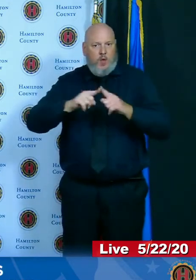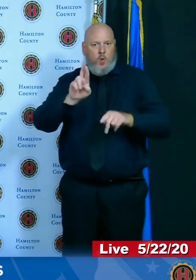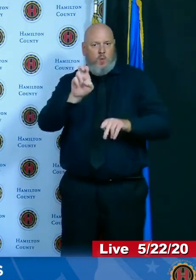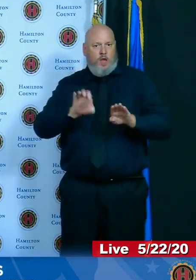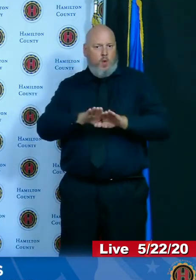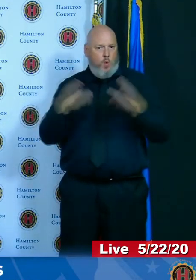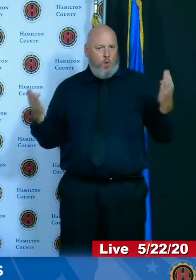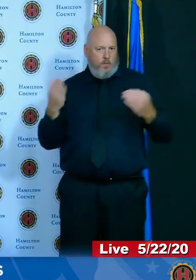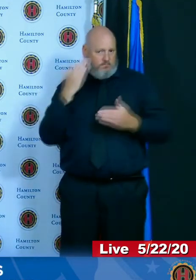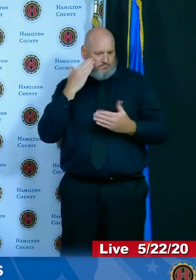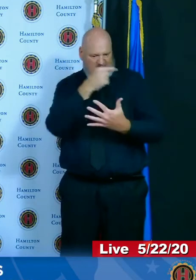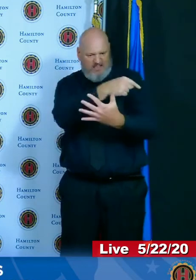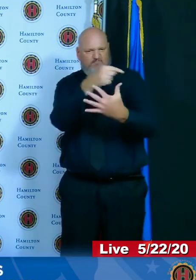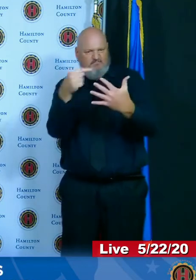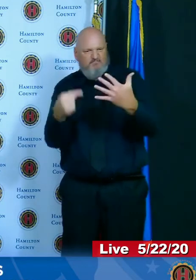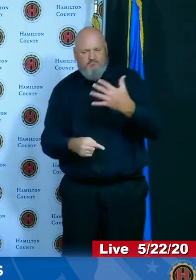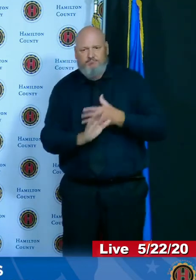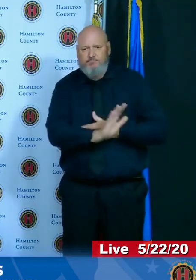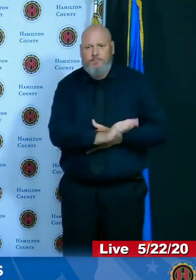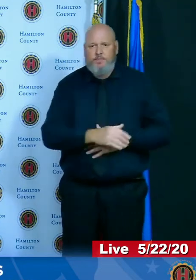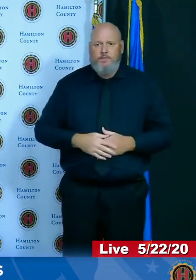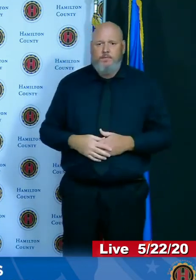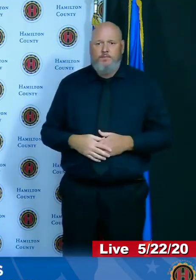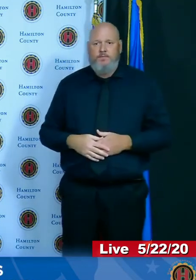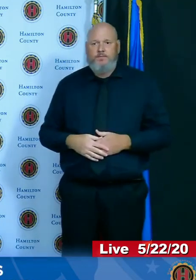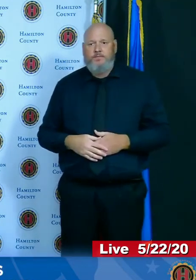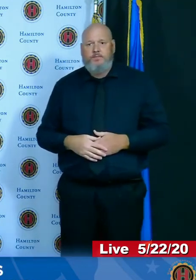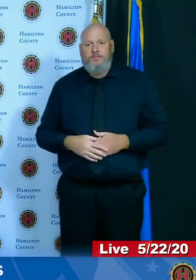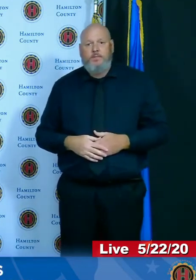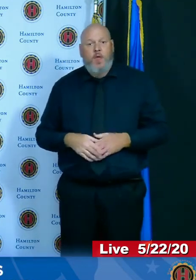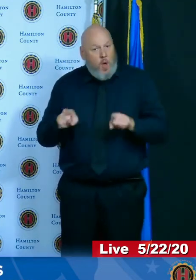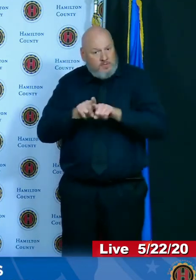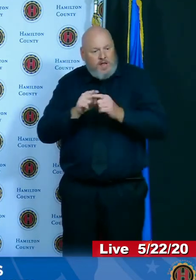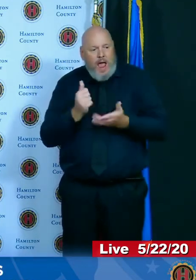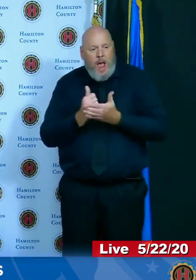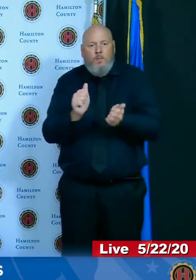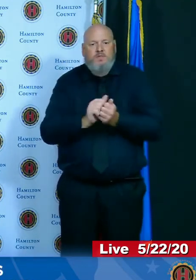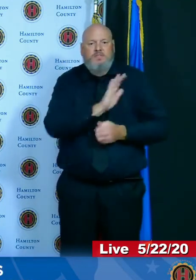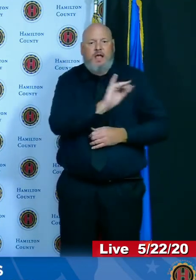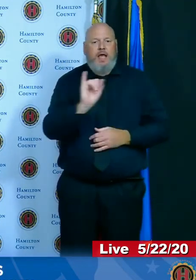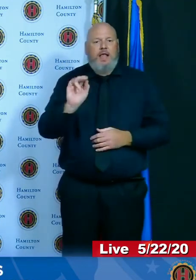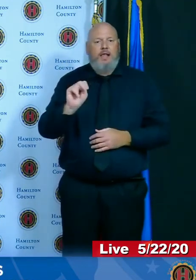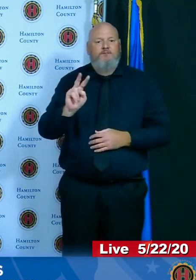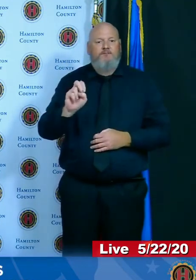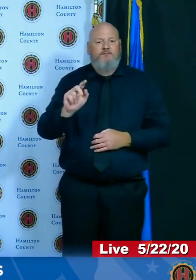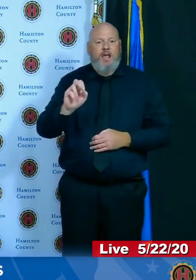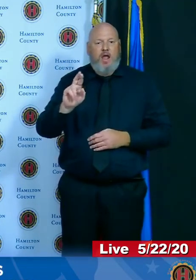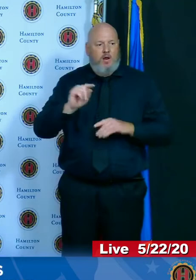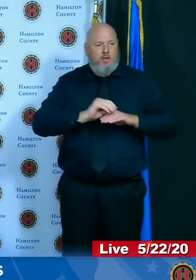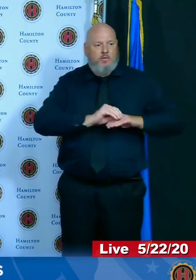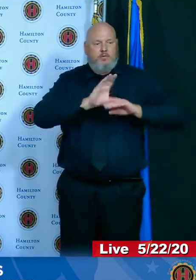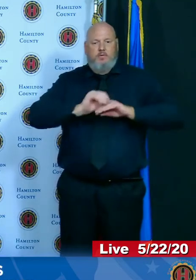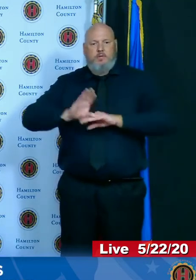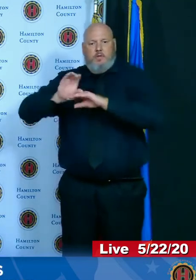of money you can either depending on what you have spent related to Covid19 dollars